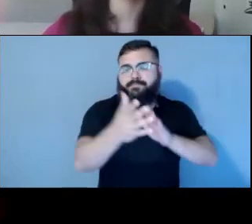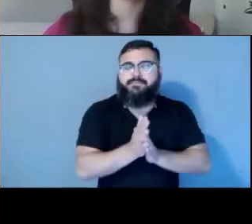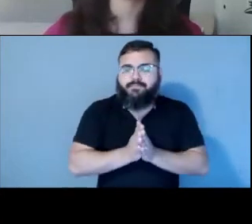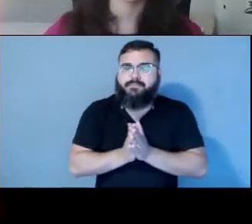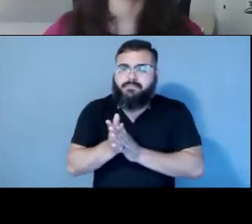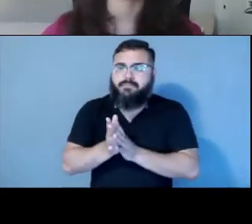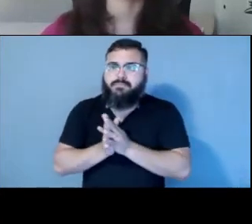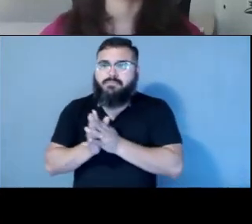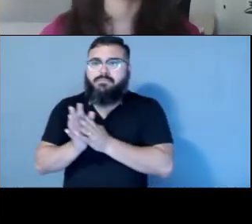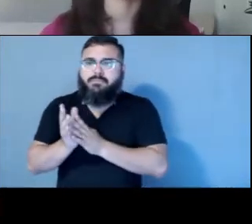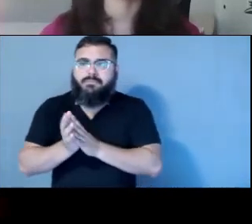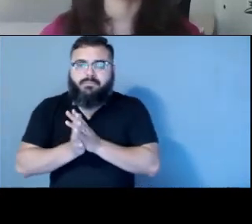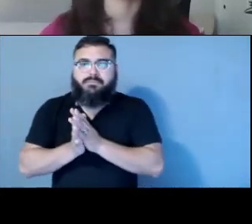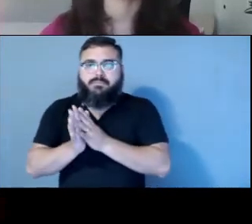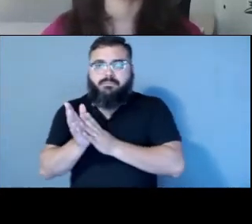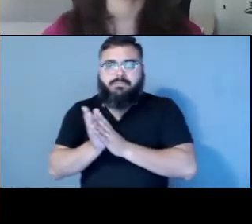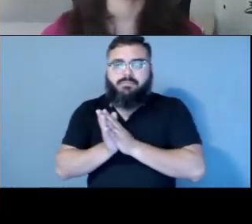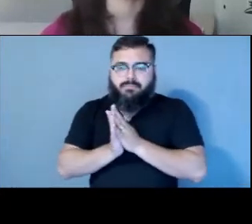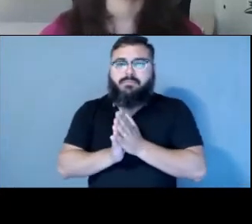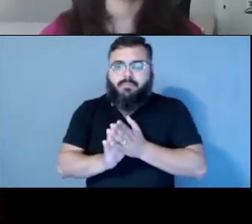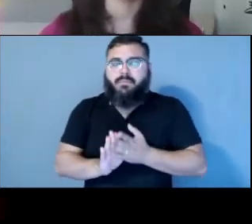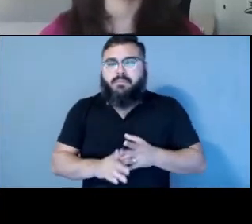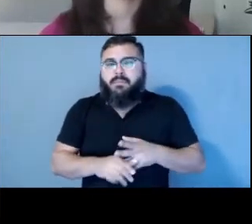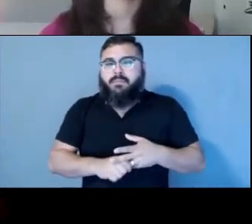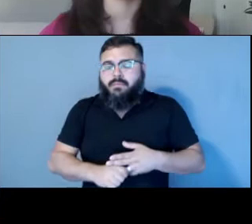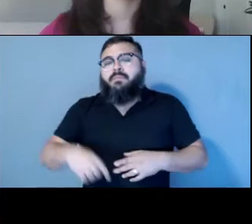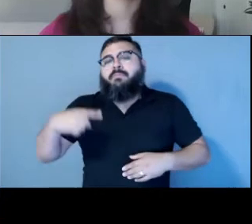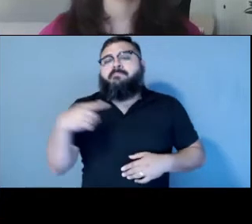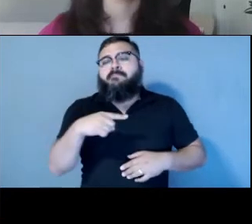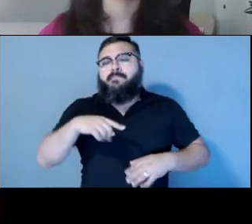the other types of services that our organization provides,